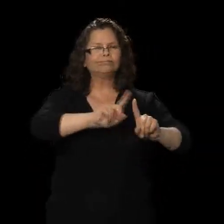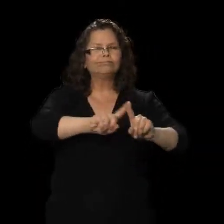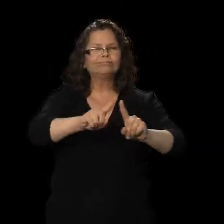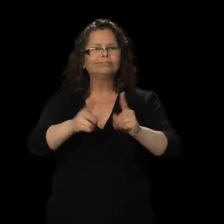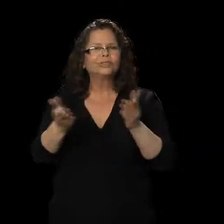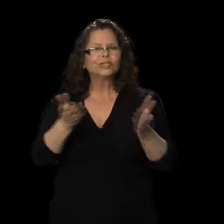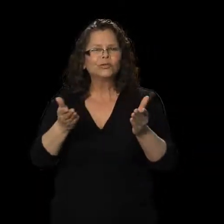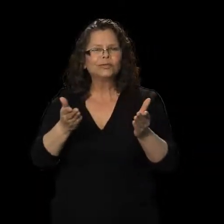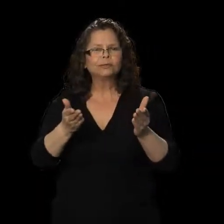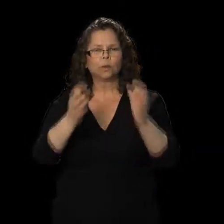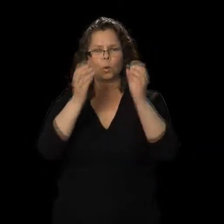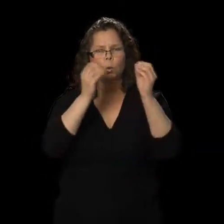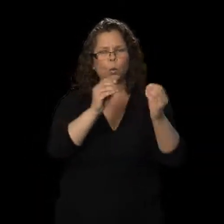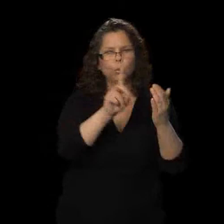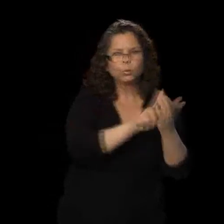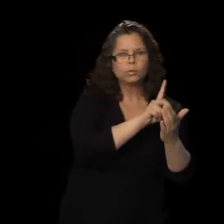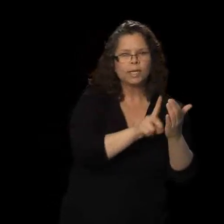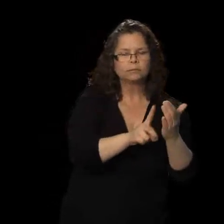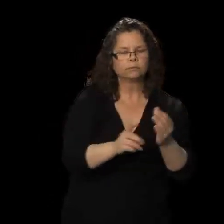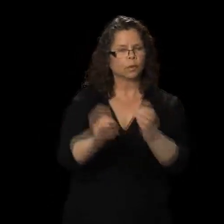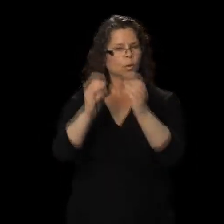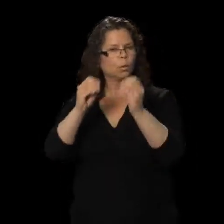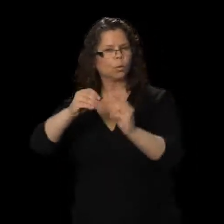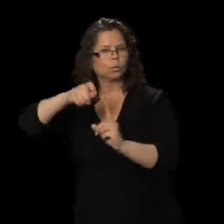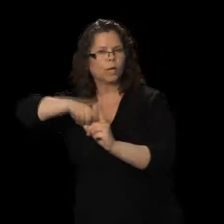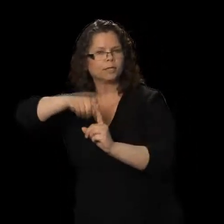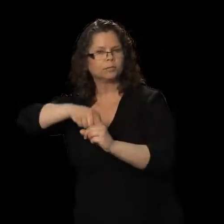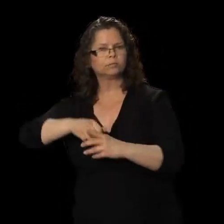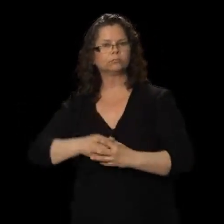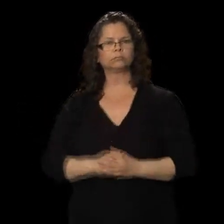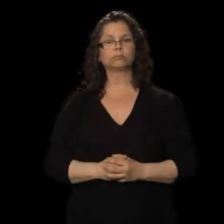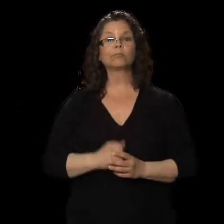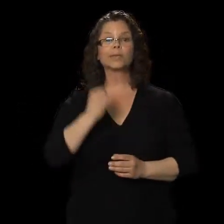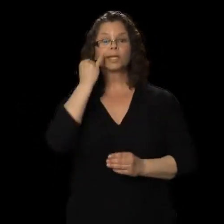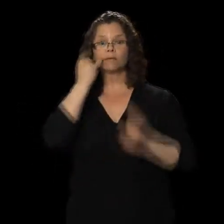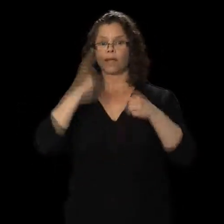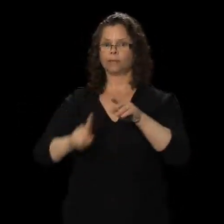services are free from discrimination and harassment.